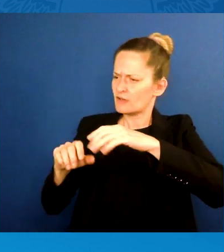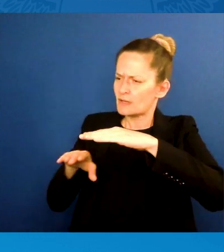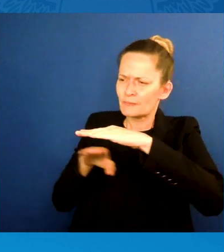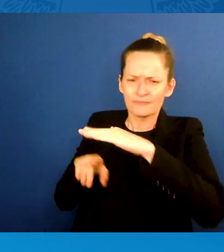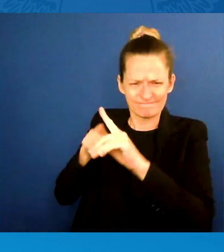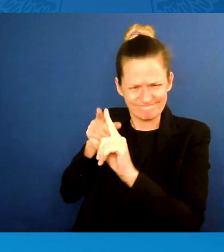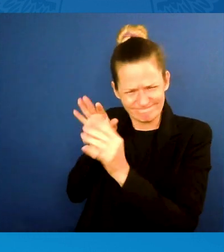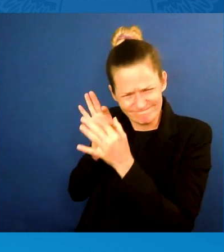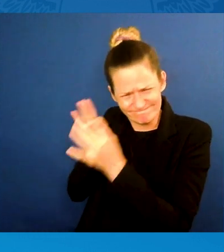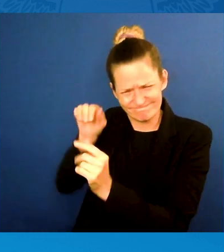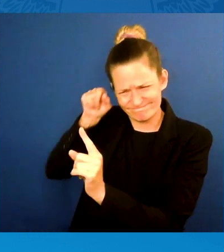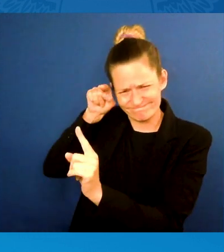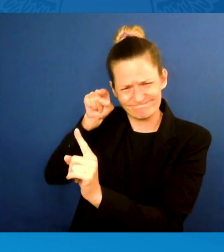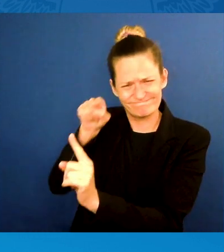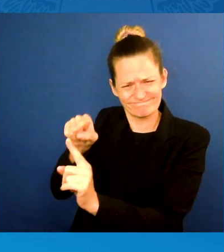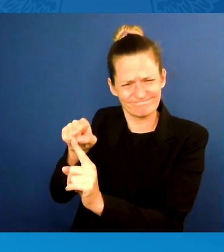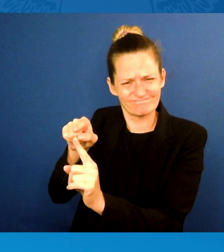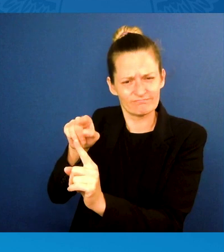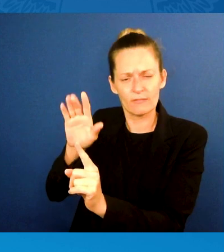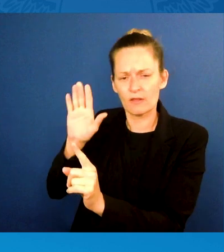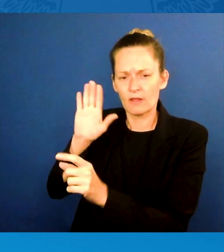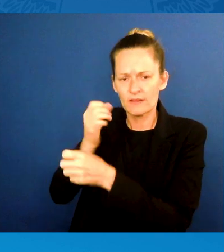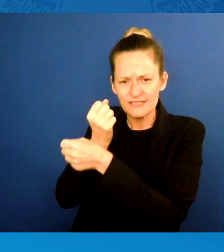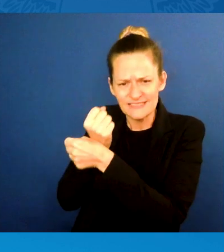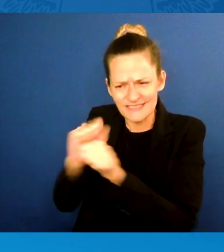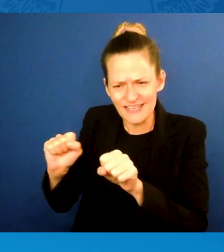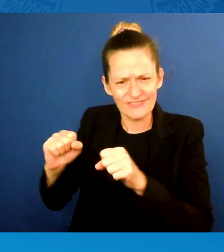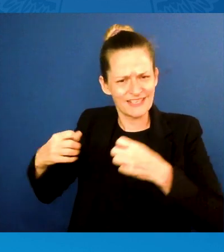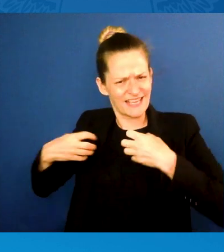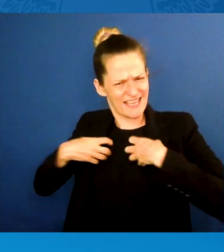and the wellbeing of the populations of their state and, by extension, their country.